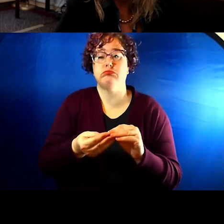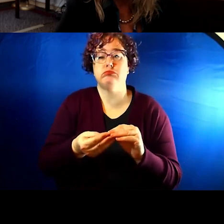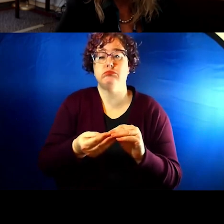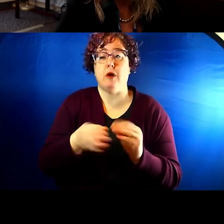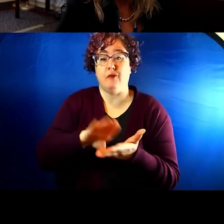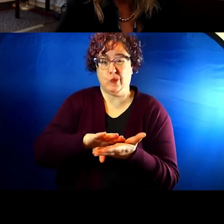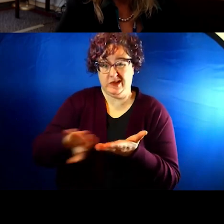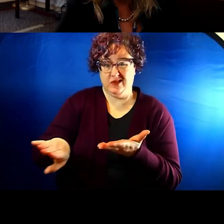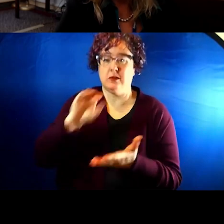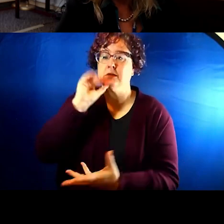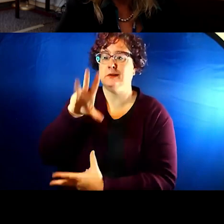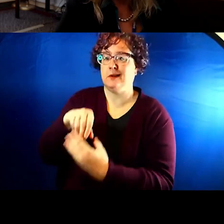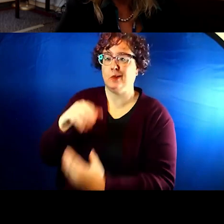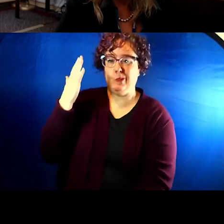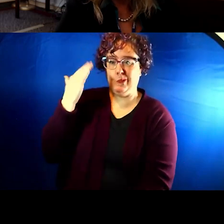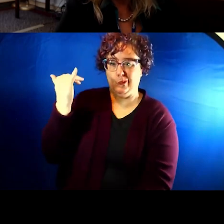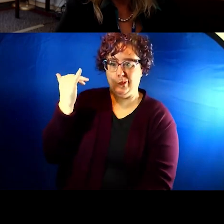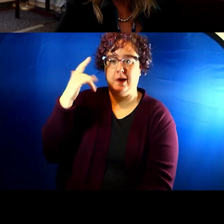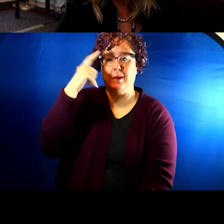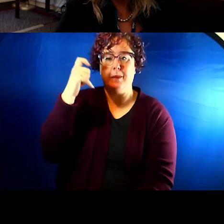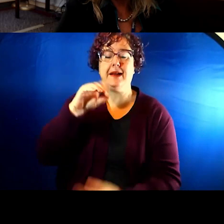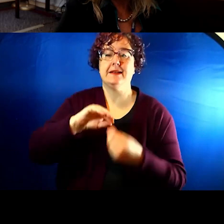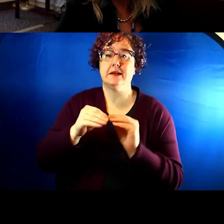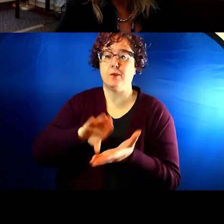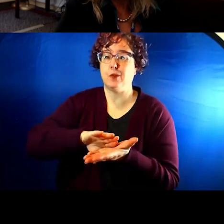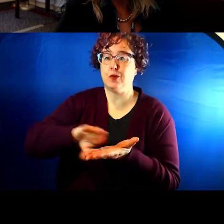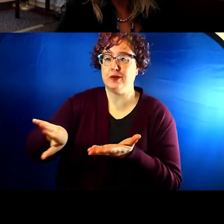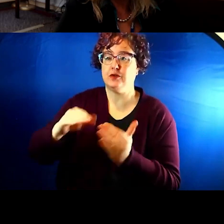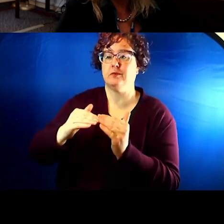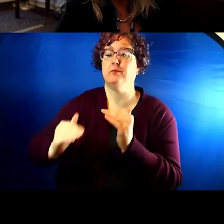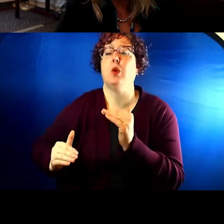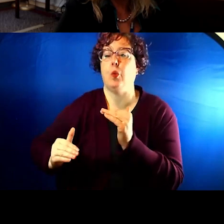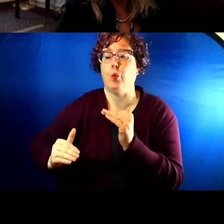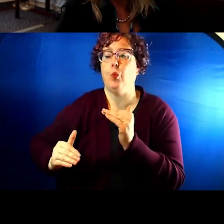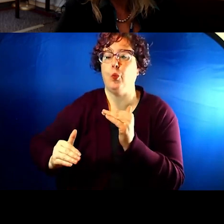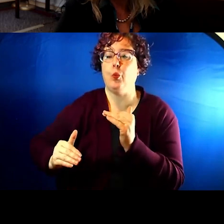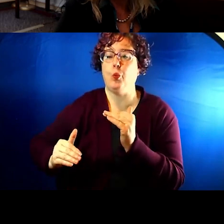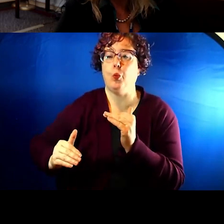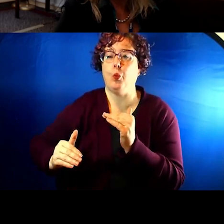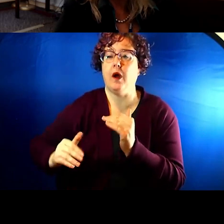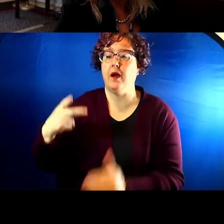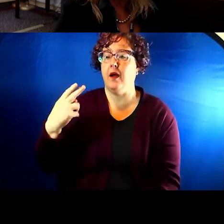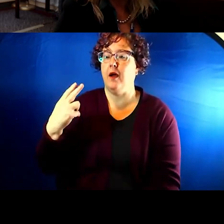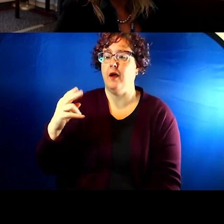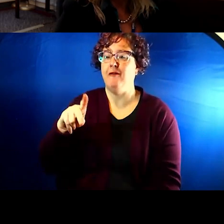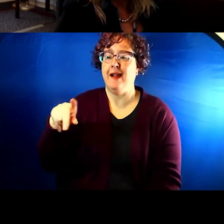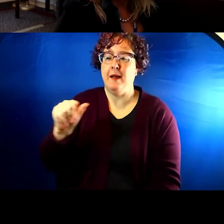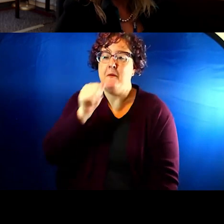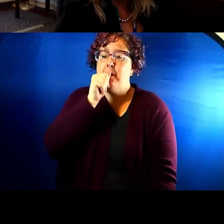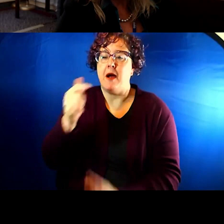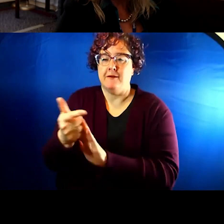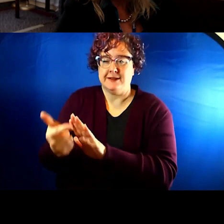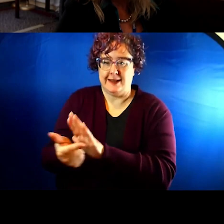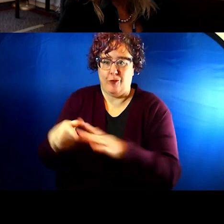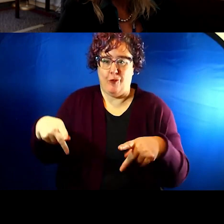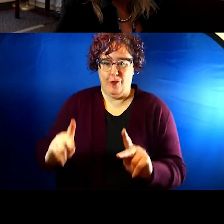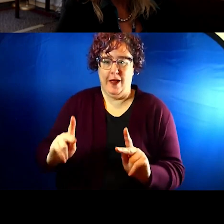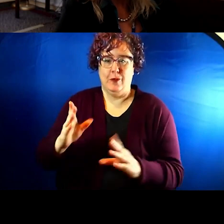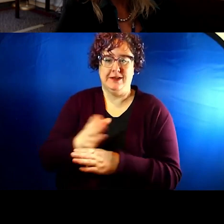THE NUMBERS DISCHARGED OF BELOW WHAT THE LAW ALLOWS US TO PUBLICLY SHARE.